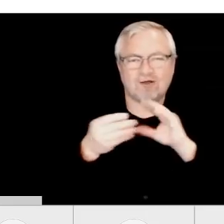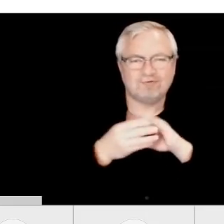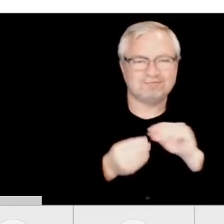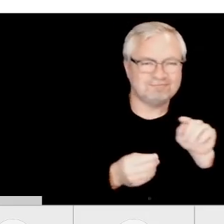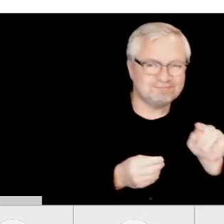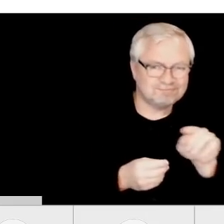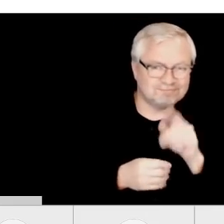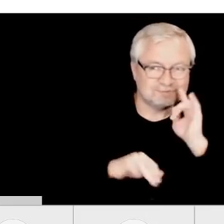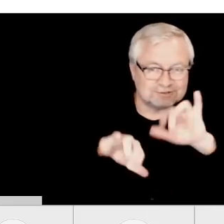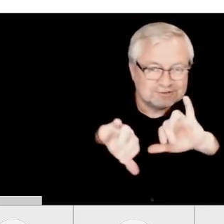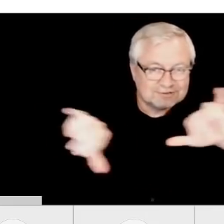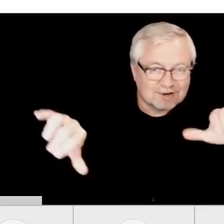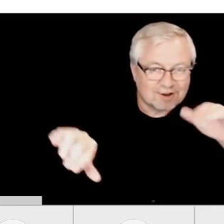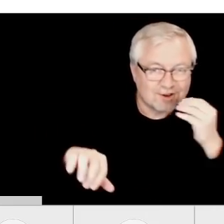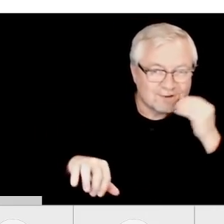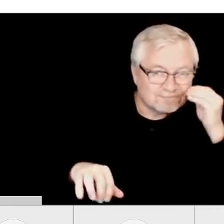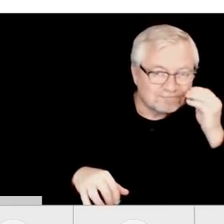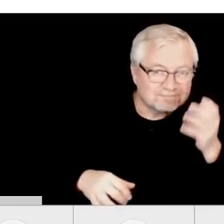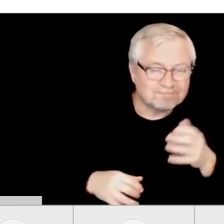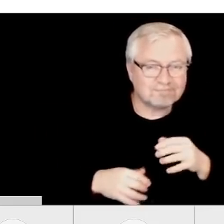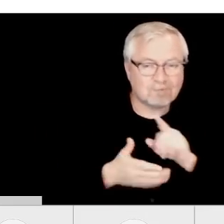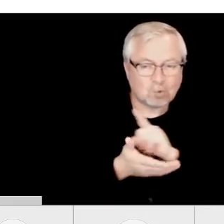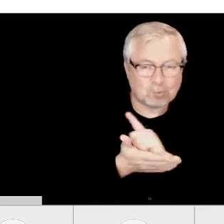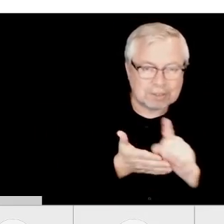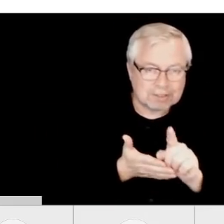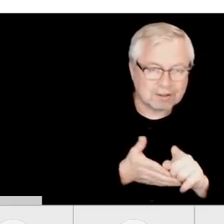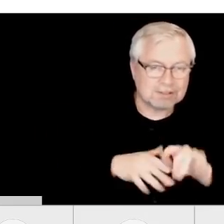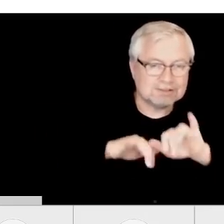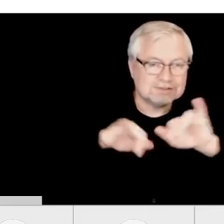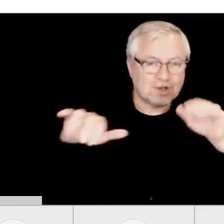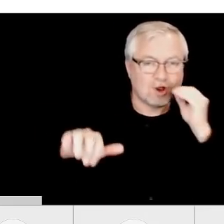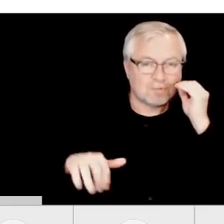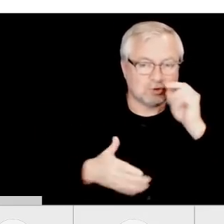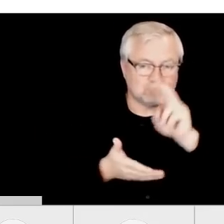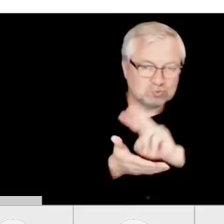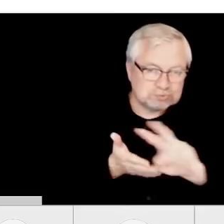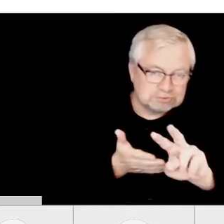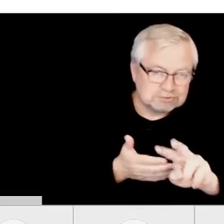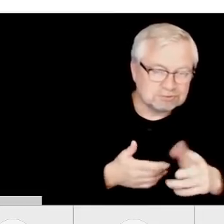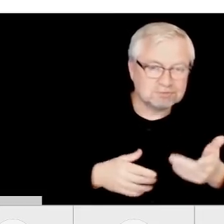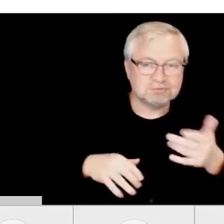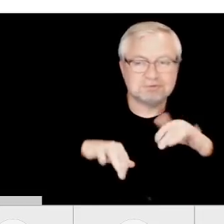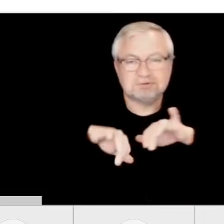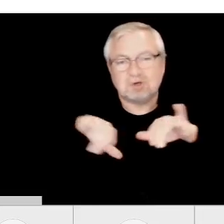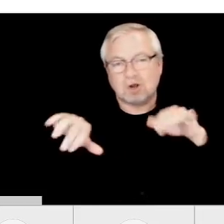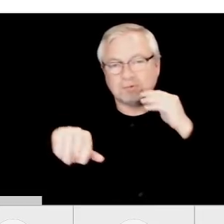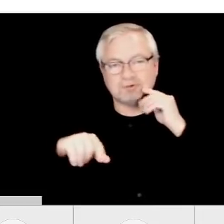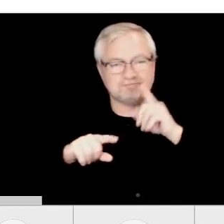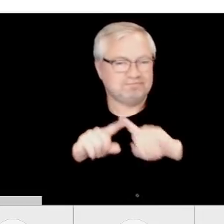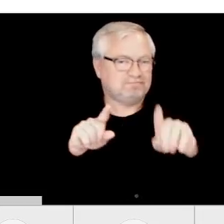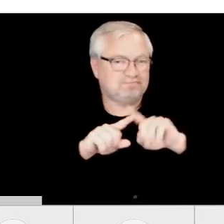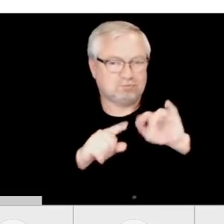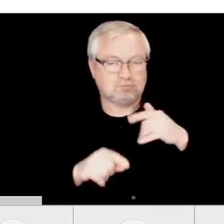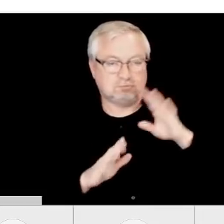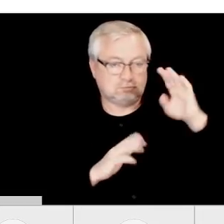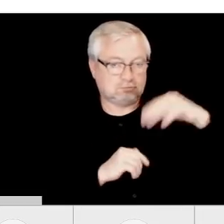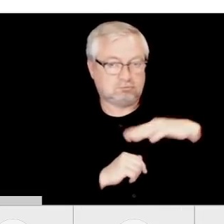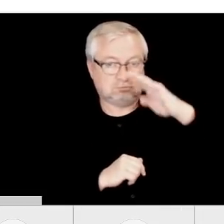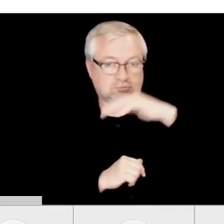home for one more week or two more weeks that the marginal differences don't seem that dramatic but if you're comparing no stay at home versus stay